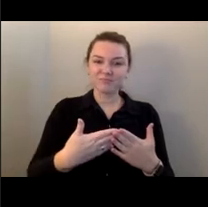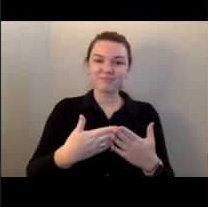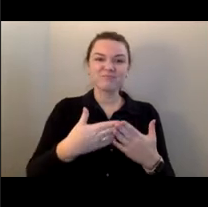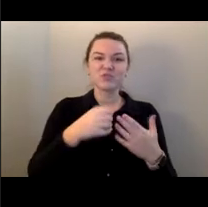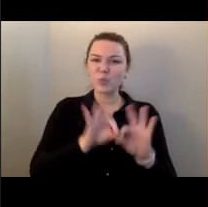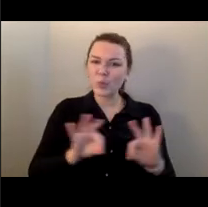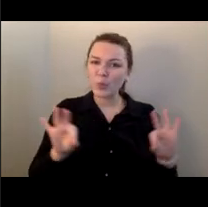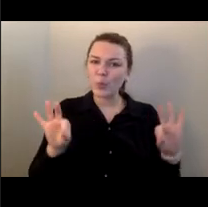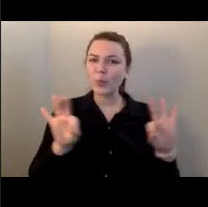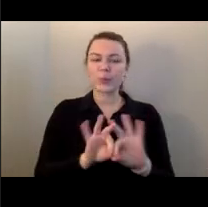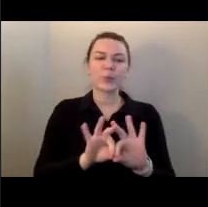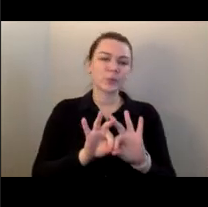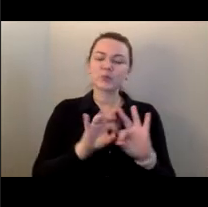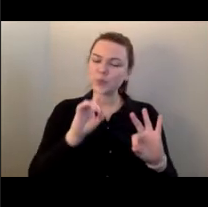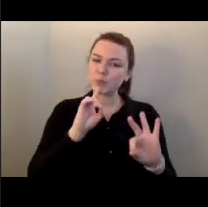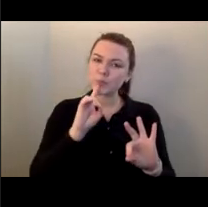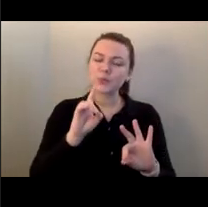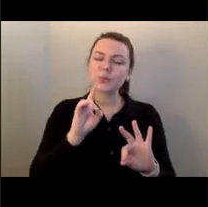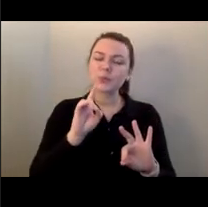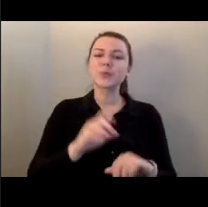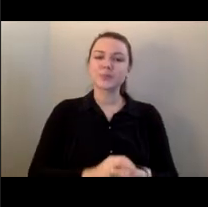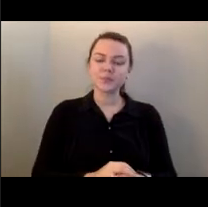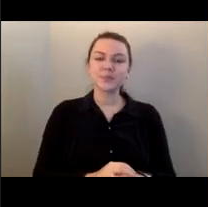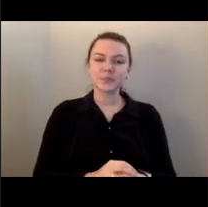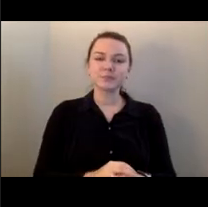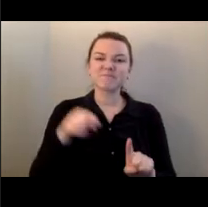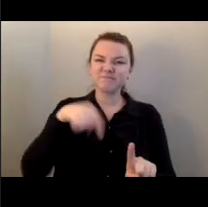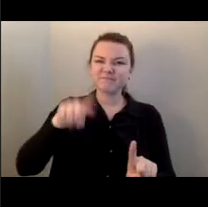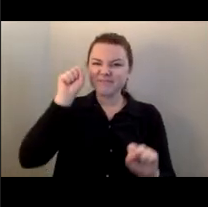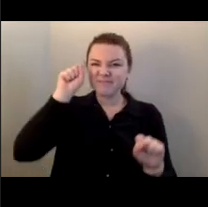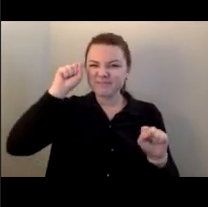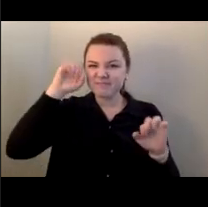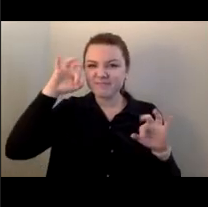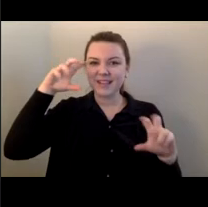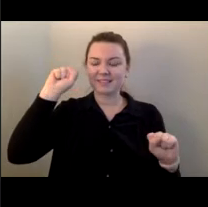and they are just amazing, amazing organisms.